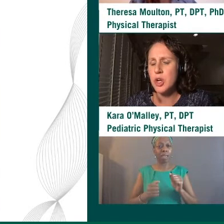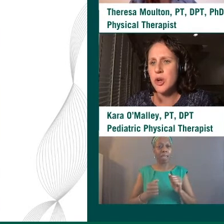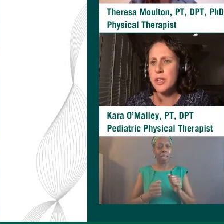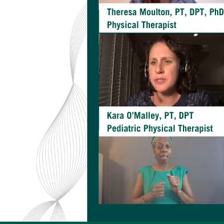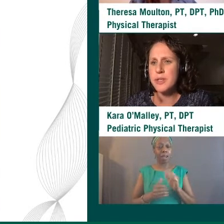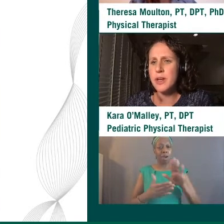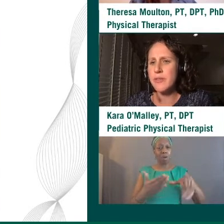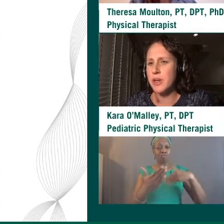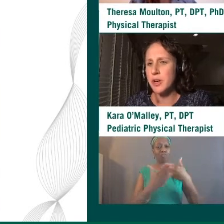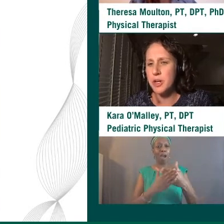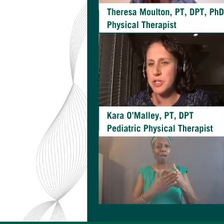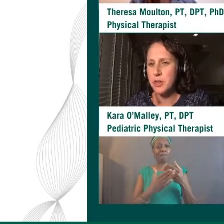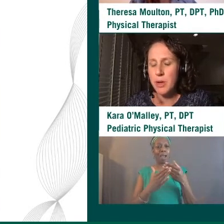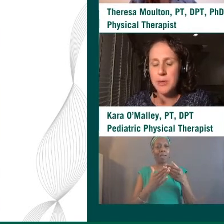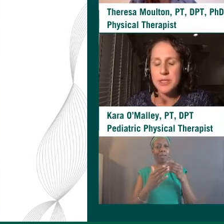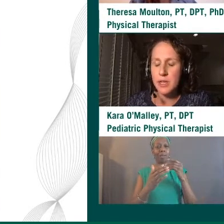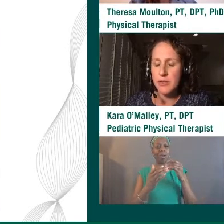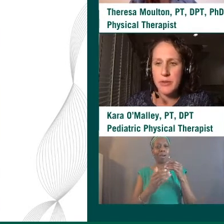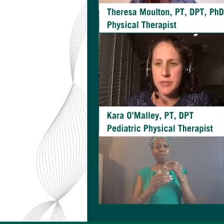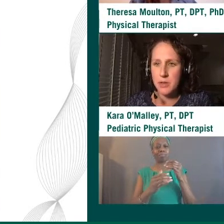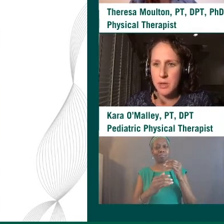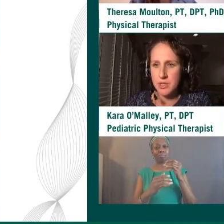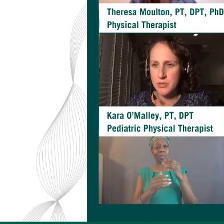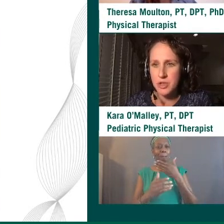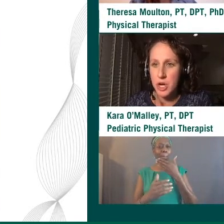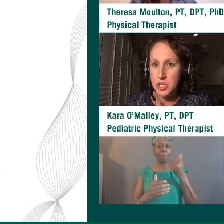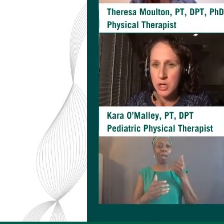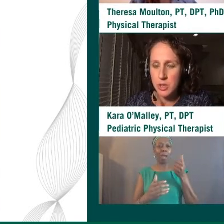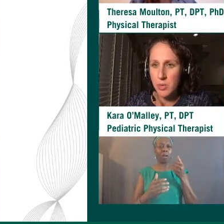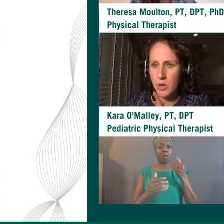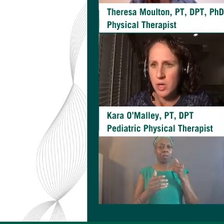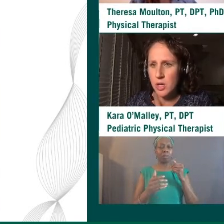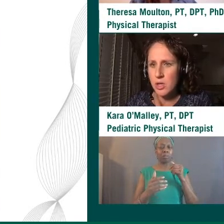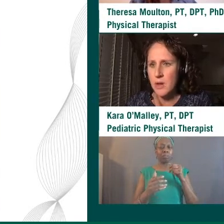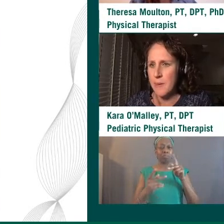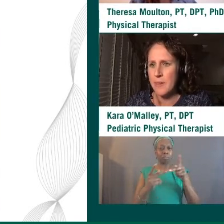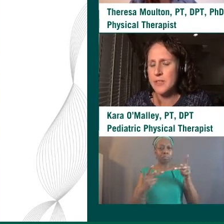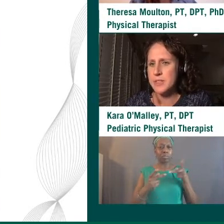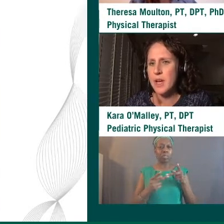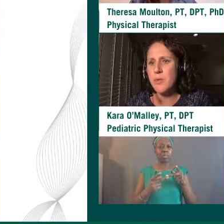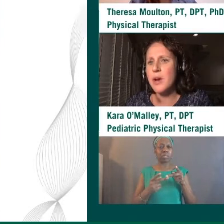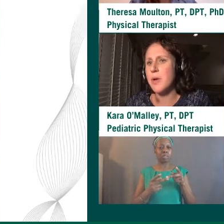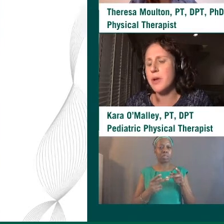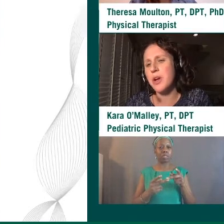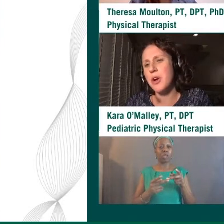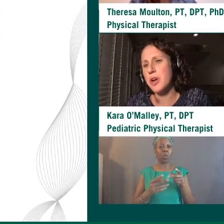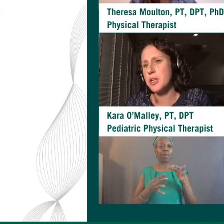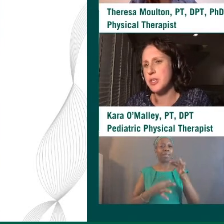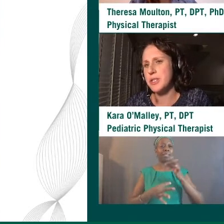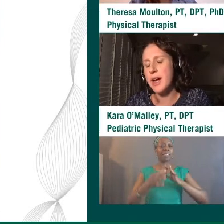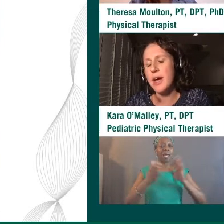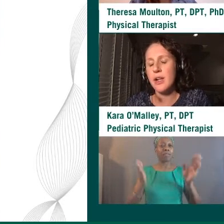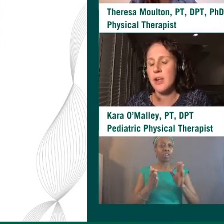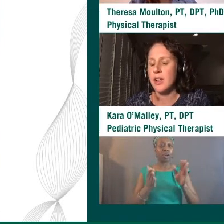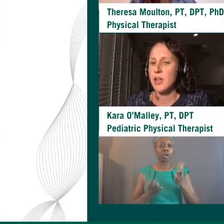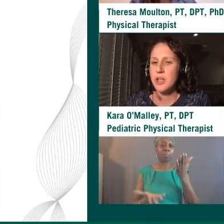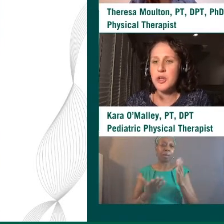So instead of encouraging maybe 10 to 15 minutes of stretching in the morning, instead what I would encourage is that